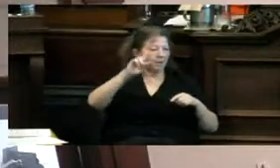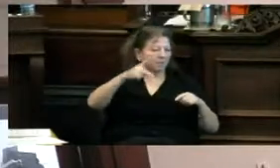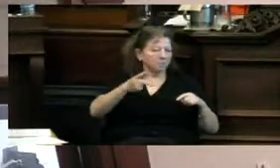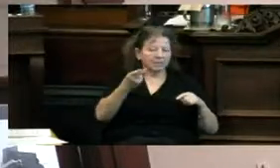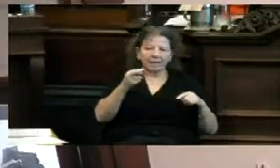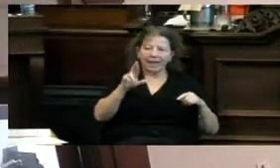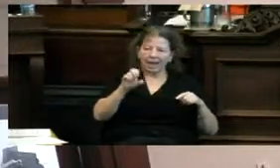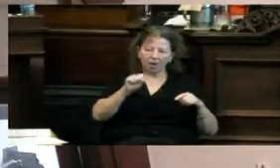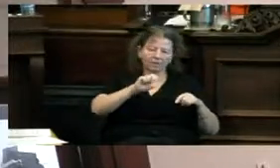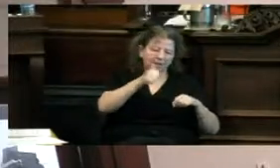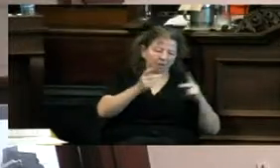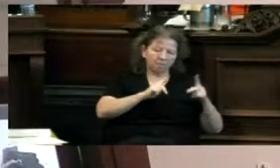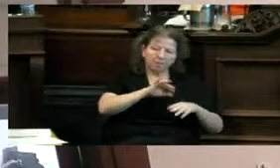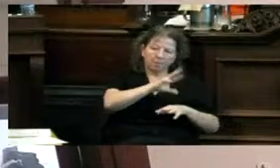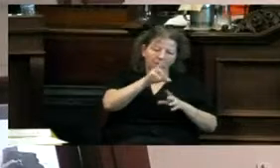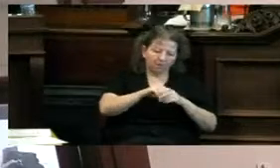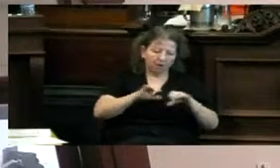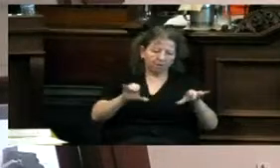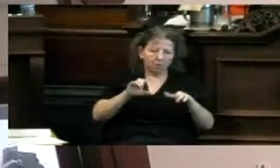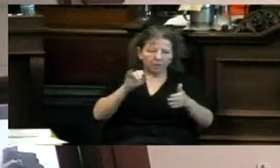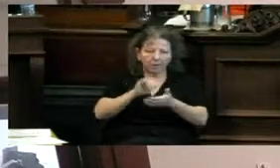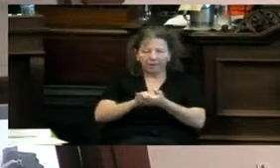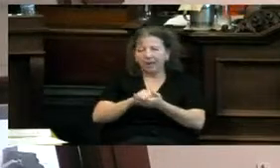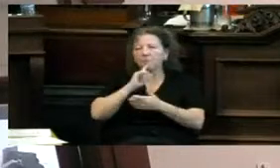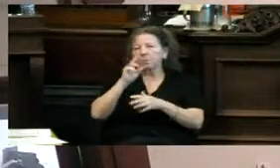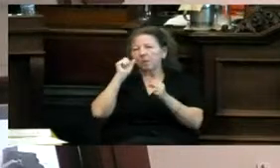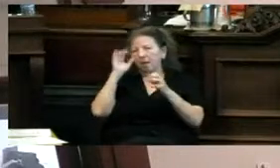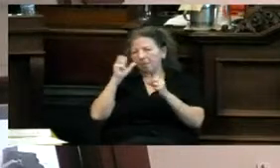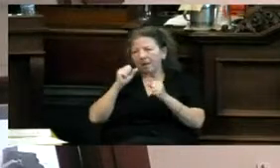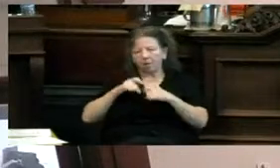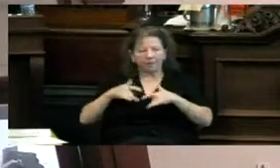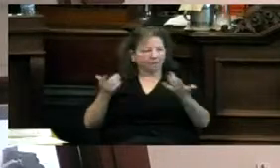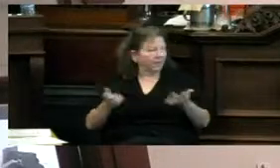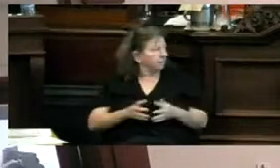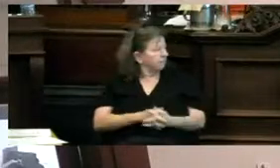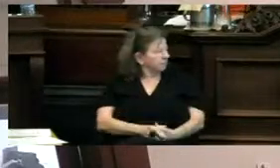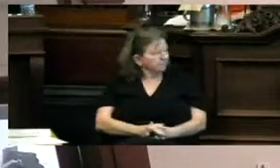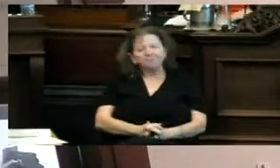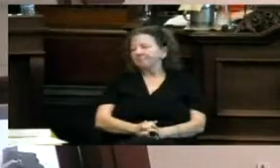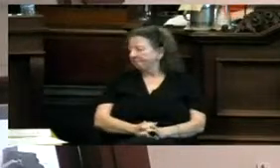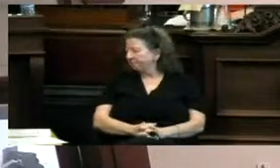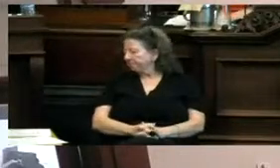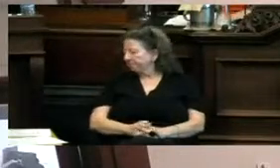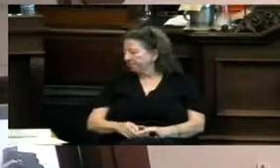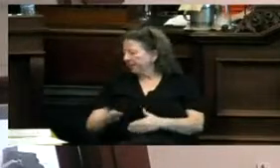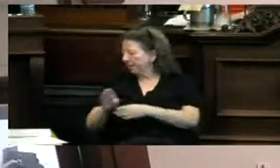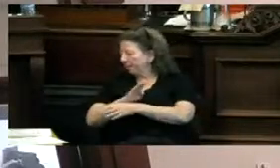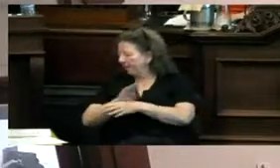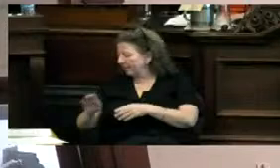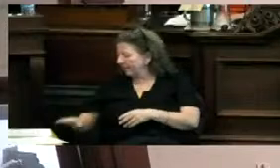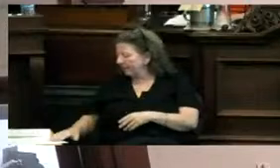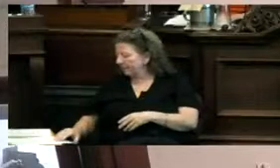out. Well that was really loud. Shout out to Council member Lightfoot and Vice President Harris and everyone else who had